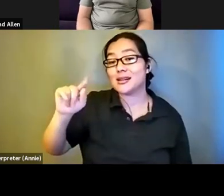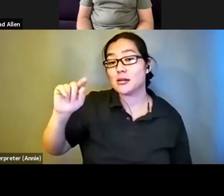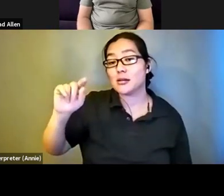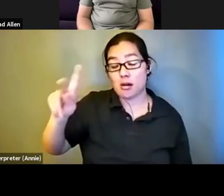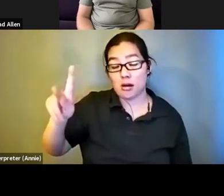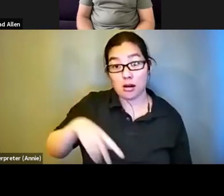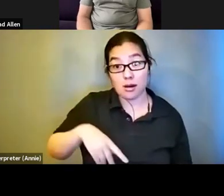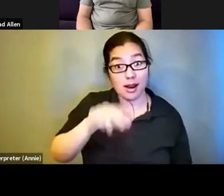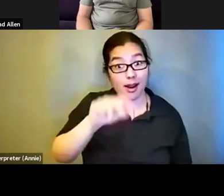@corrupted sight.